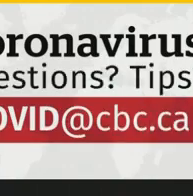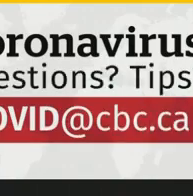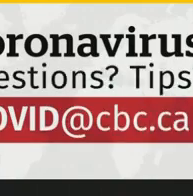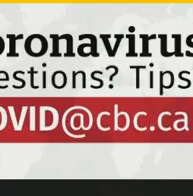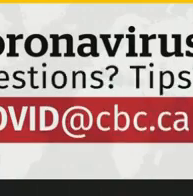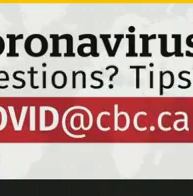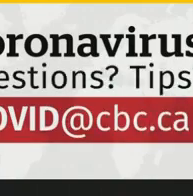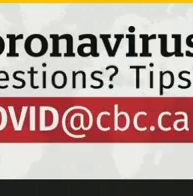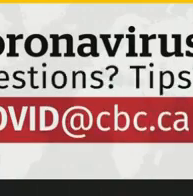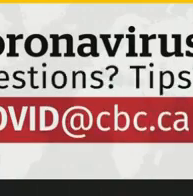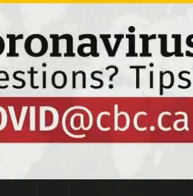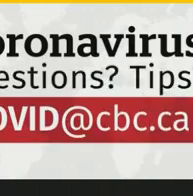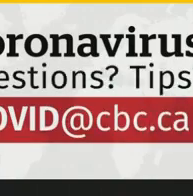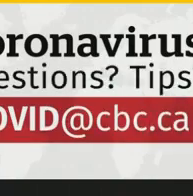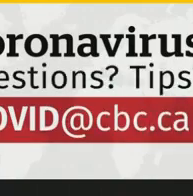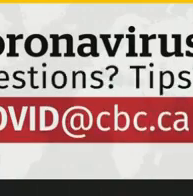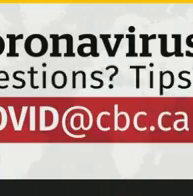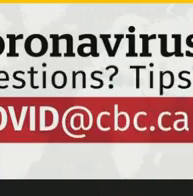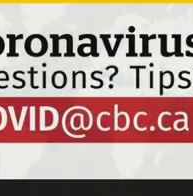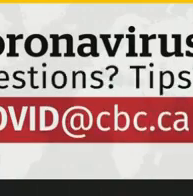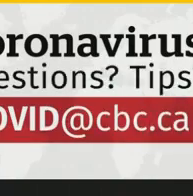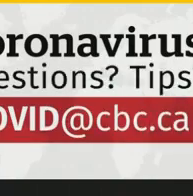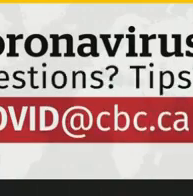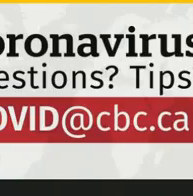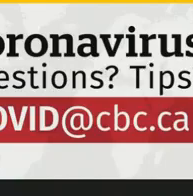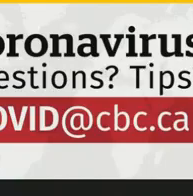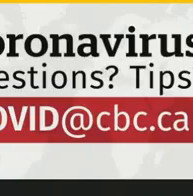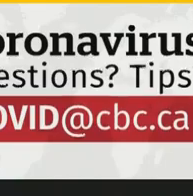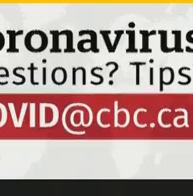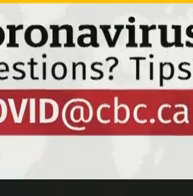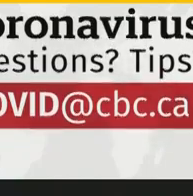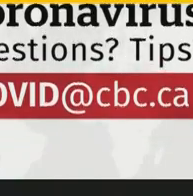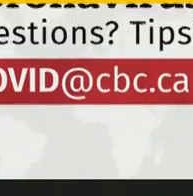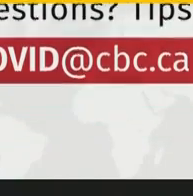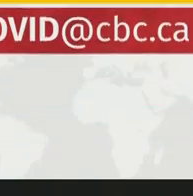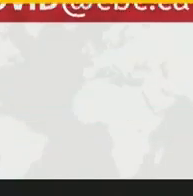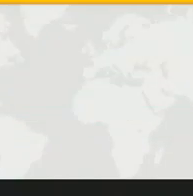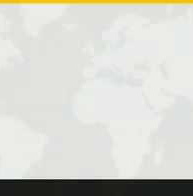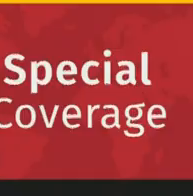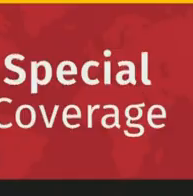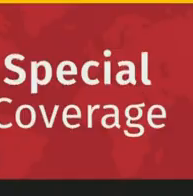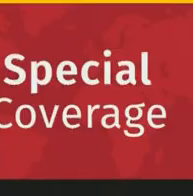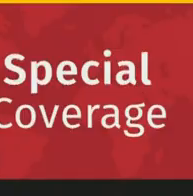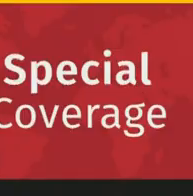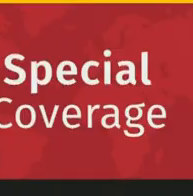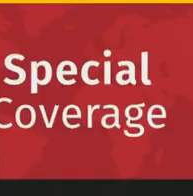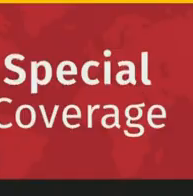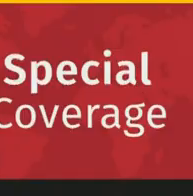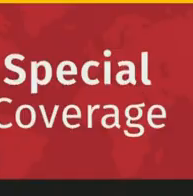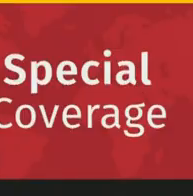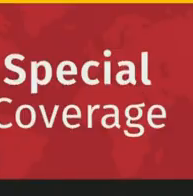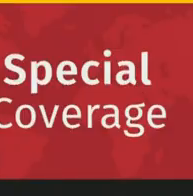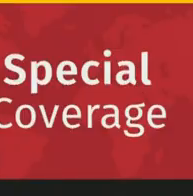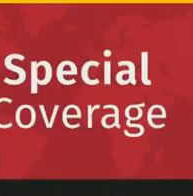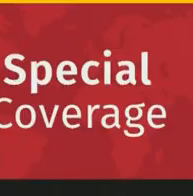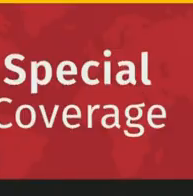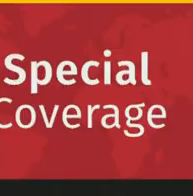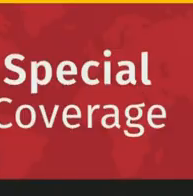THINK CERTAINLY FROM THE PERSPECTIVE OF THIS IS HOW WE HAVE TO LIVE, IF I OWN A BUSINESS, THIS IS WHAT I HAVE TO